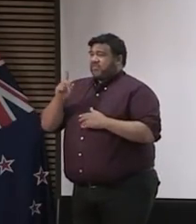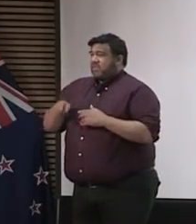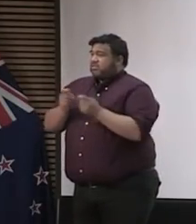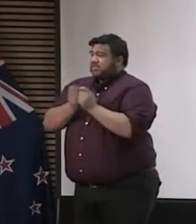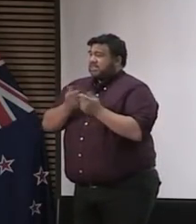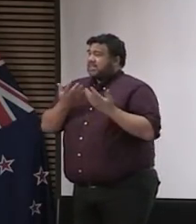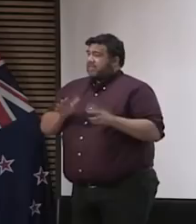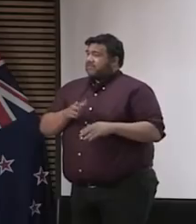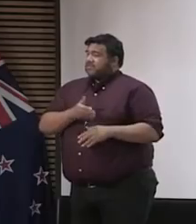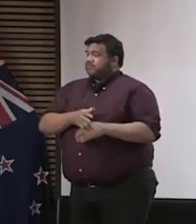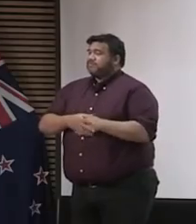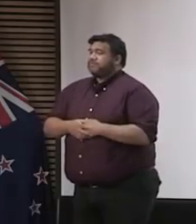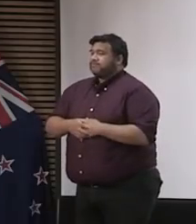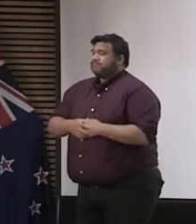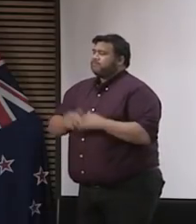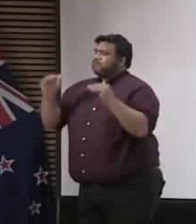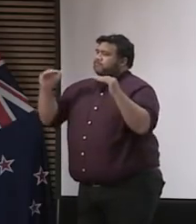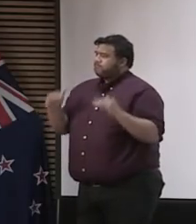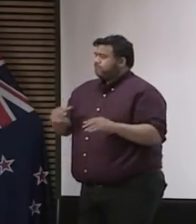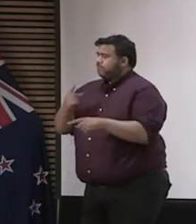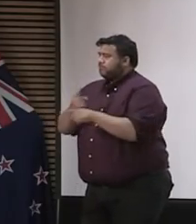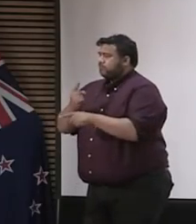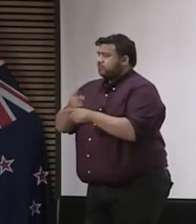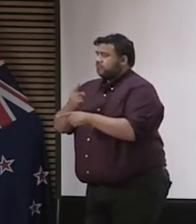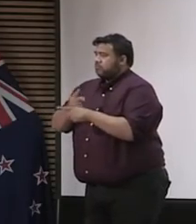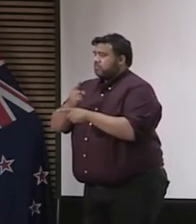Around hospital visits, and there is a lot of interest in this, which I can understand,